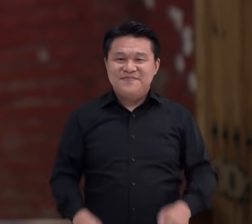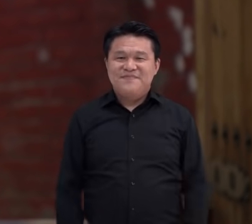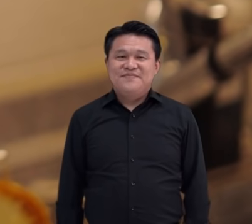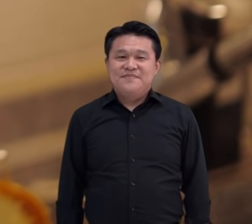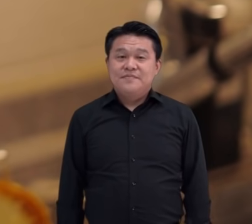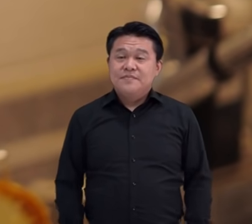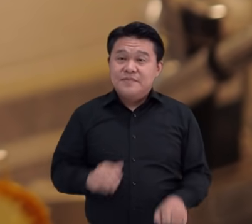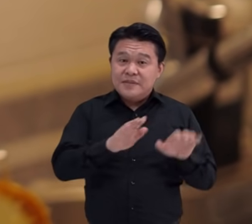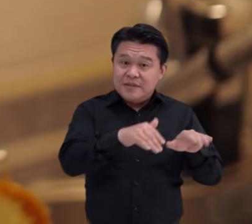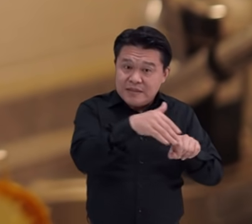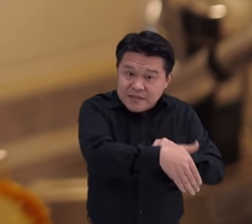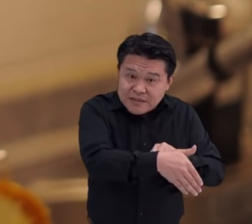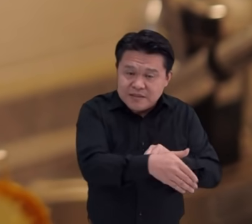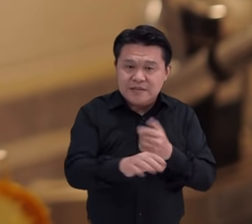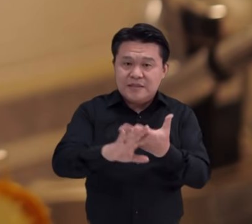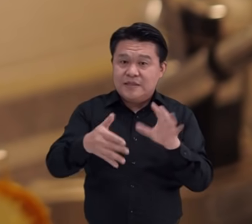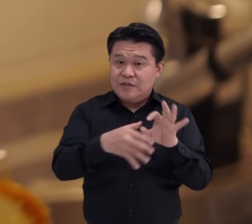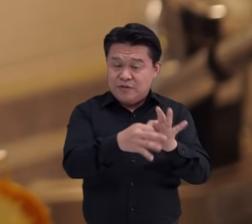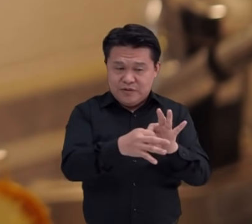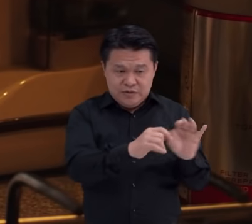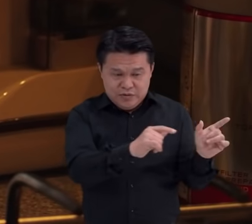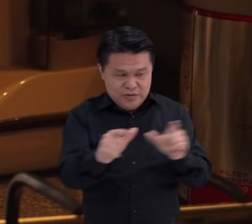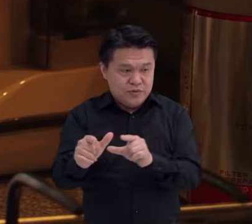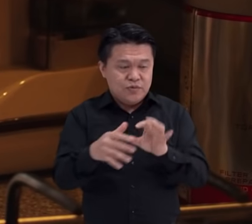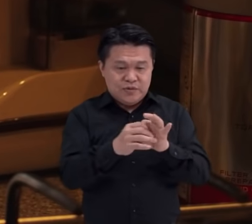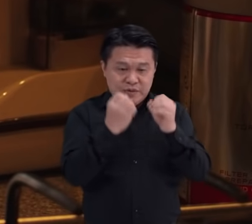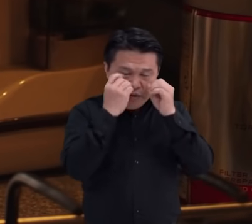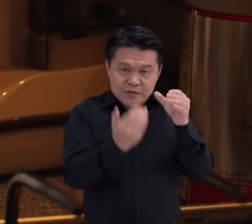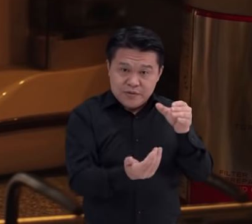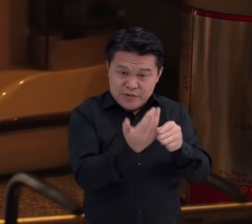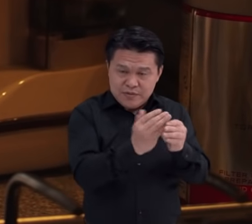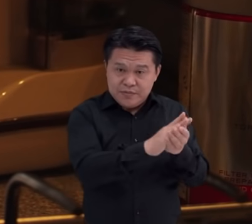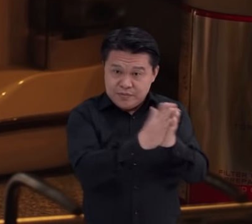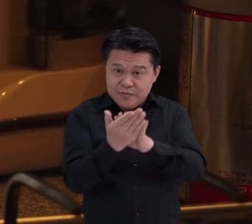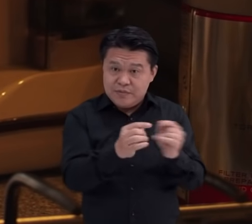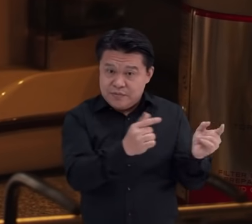And I think exposing contemporary elements or other aspects that have